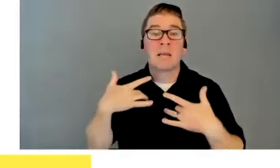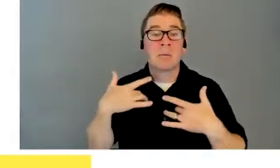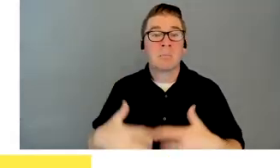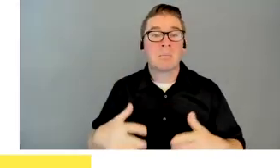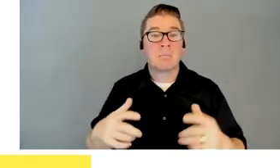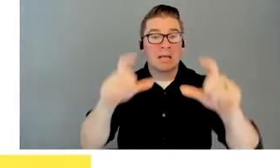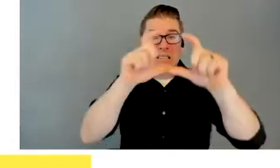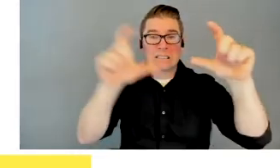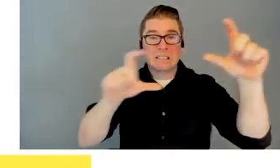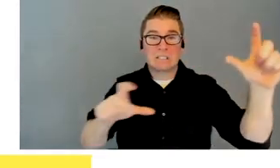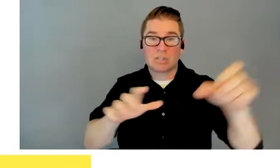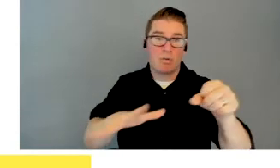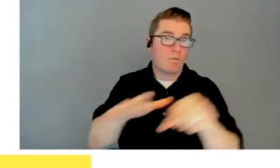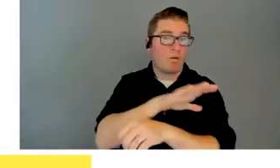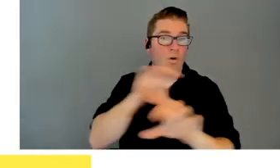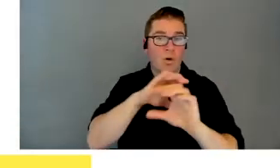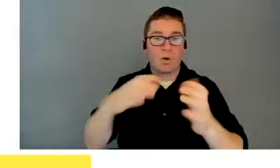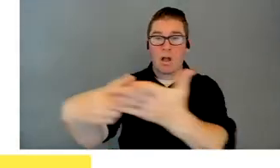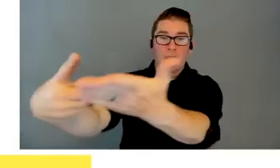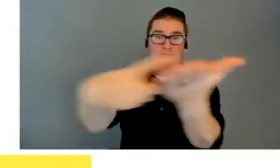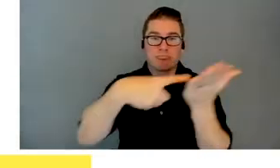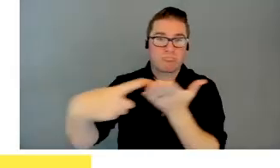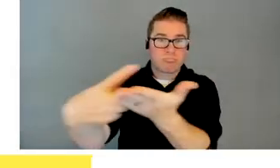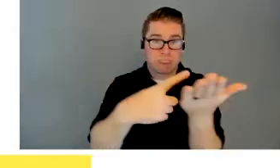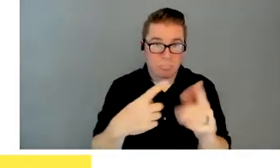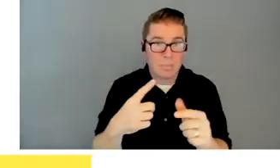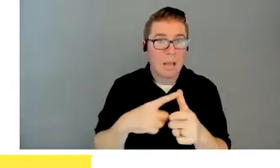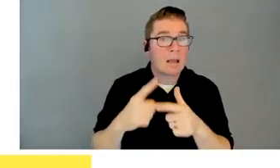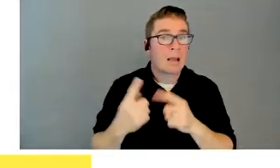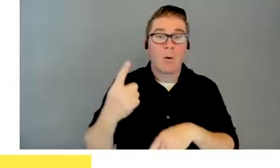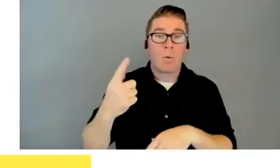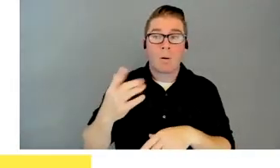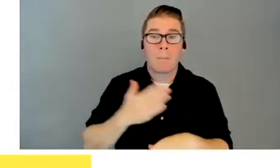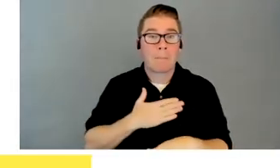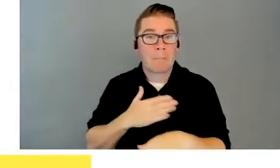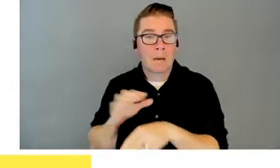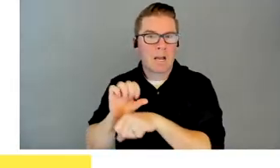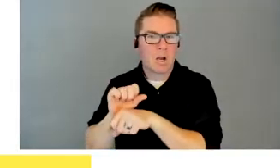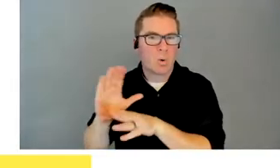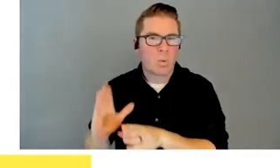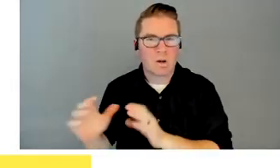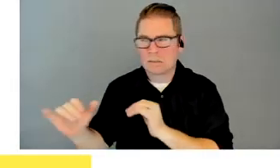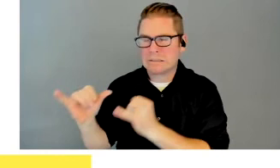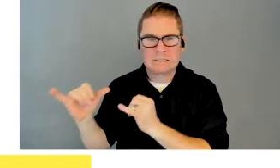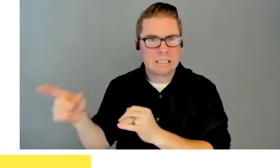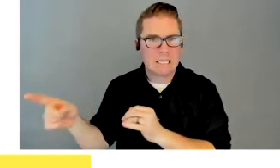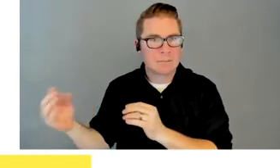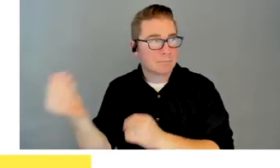And then one of my colleagues said she she puts them in small, small